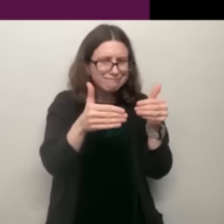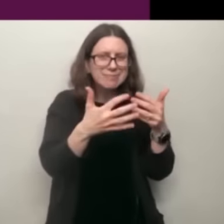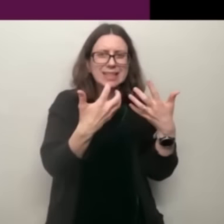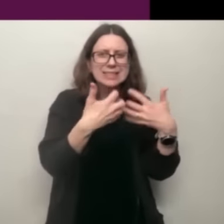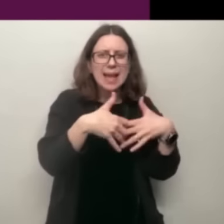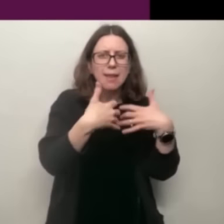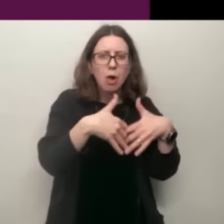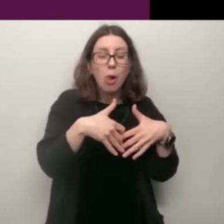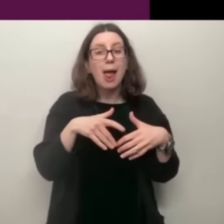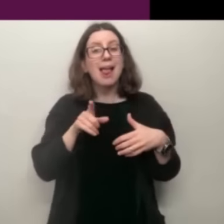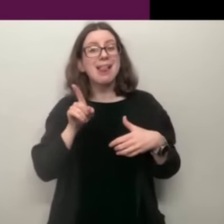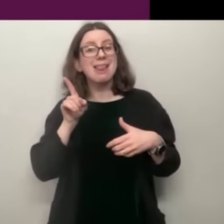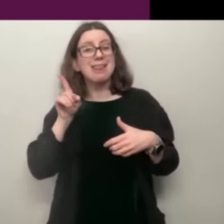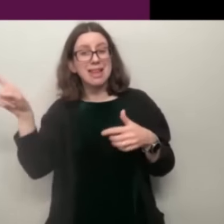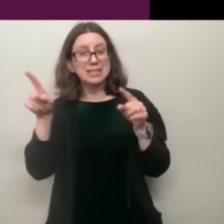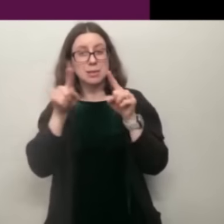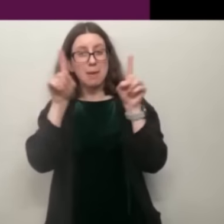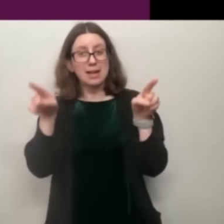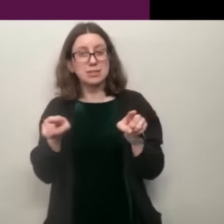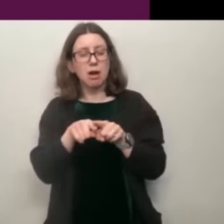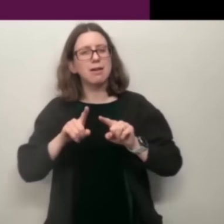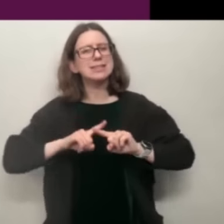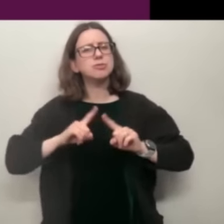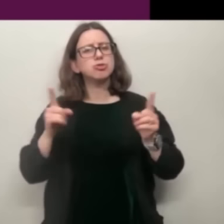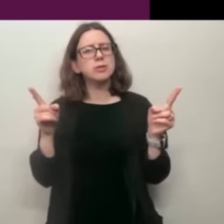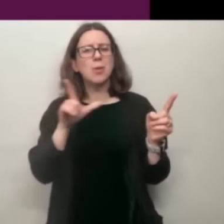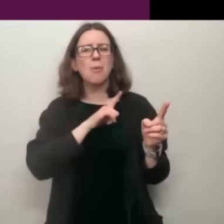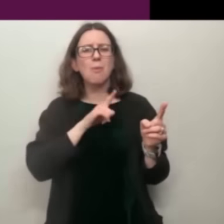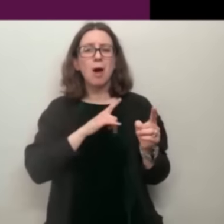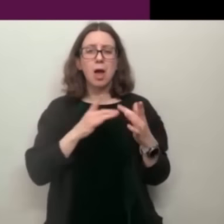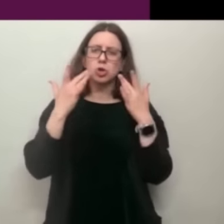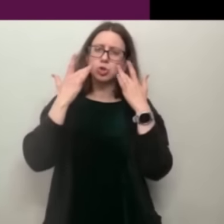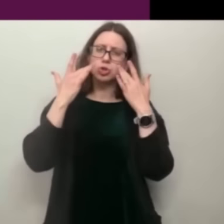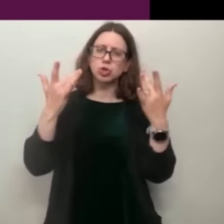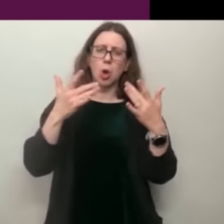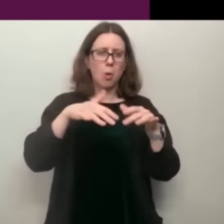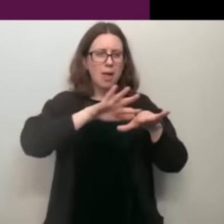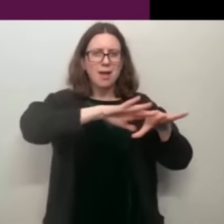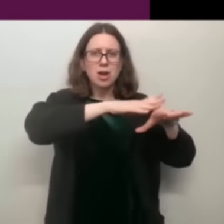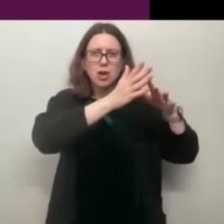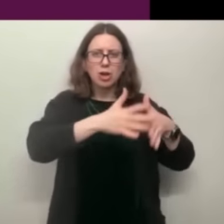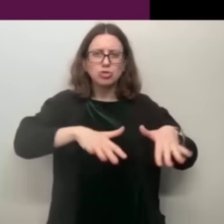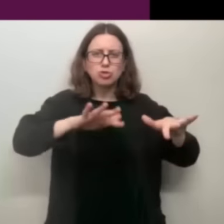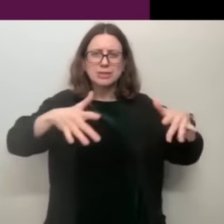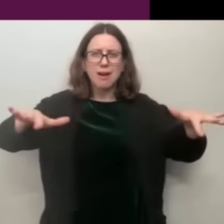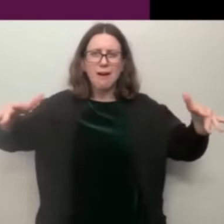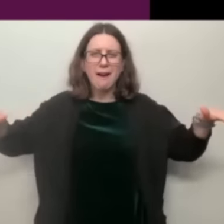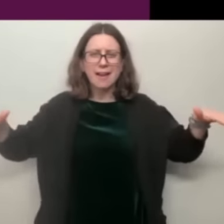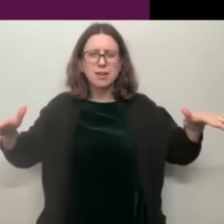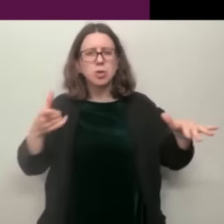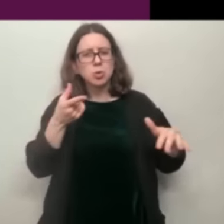There are strong elements of the picturesque in the wider landscape and we're given visual clues that this painting,